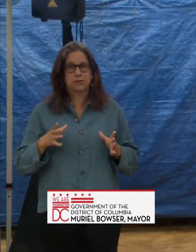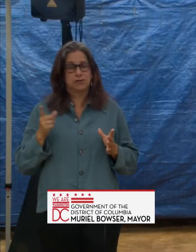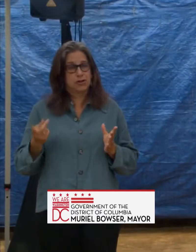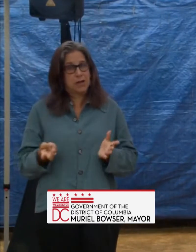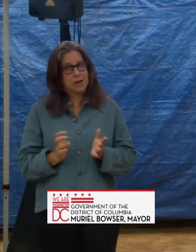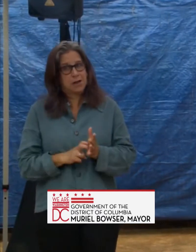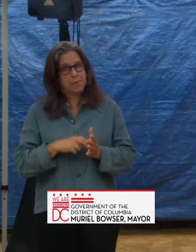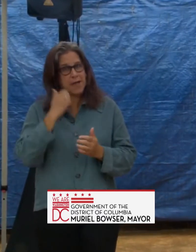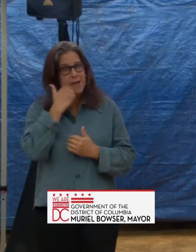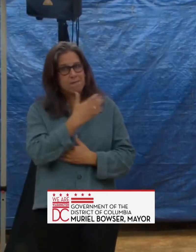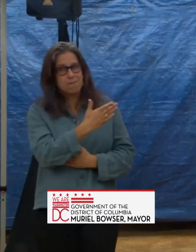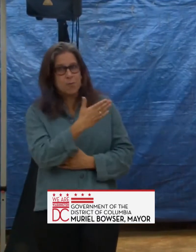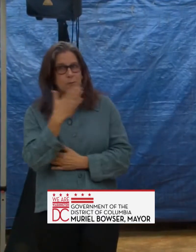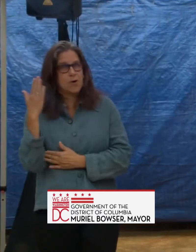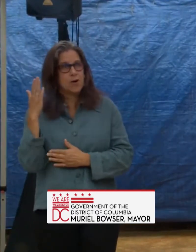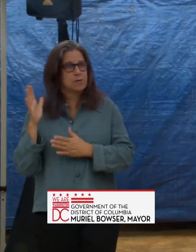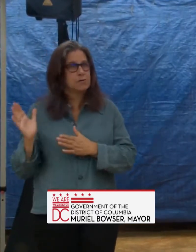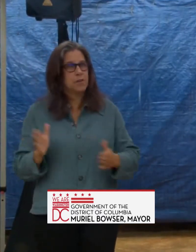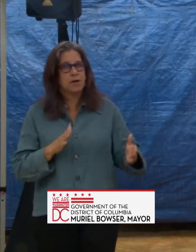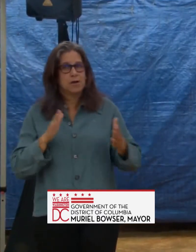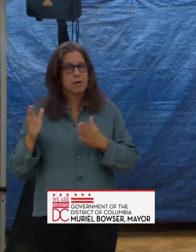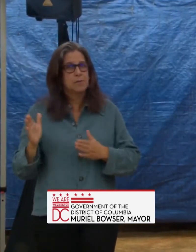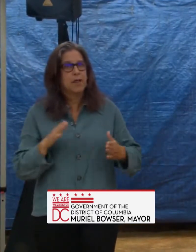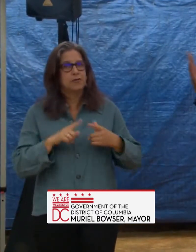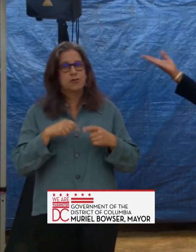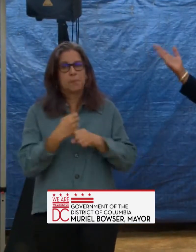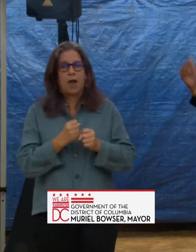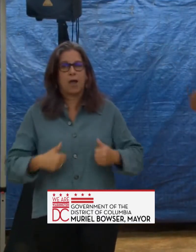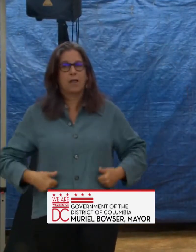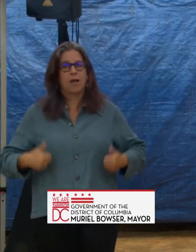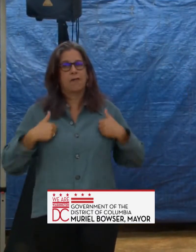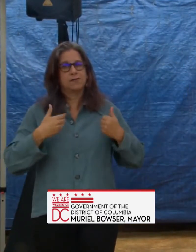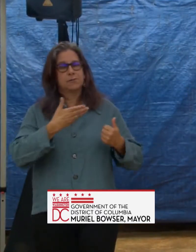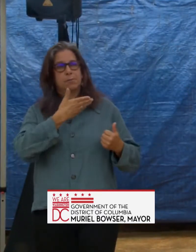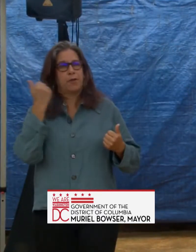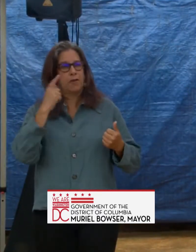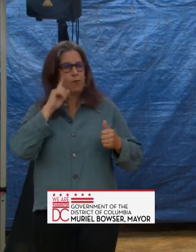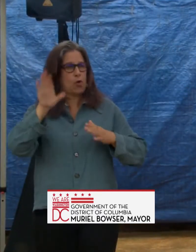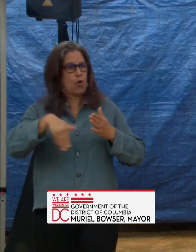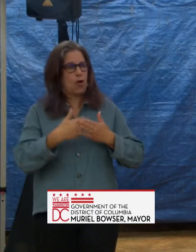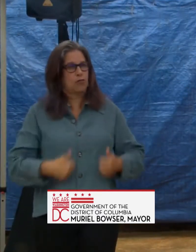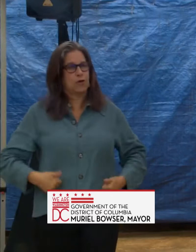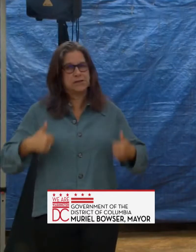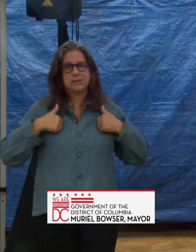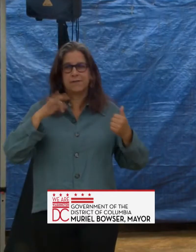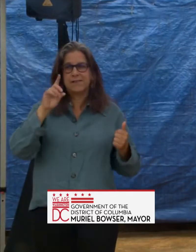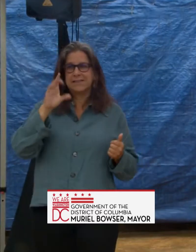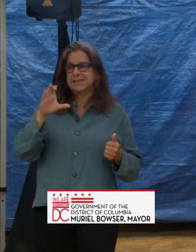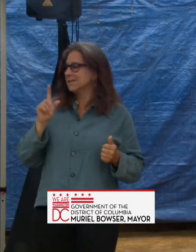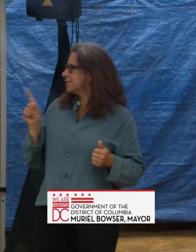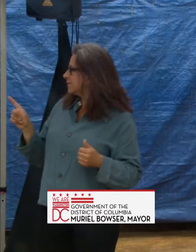FOR FAMILIES IN THE DISTRICT OF COLUMBIA, LAURA ZEILINGER. GIVE LAURA A BIG ROUND OF APPLAUSE.